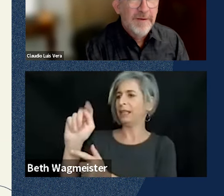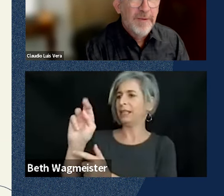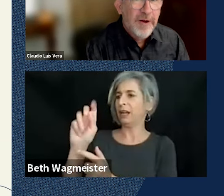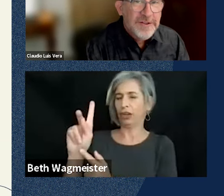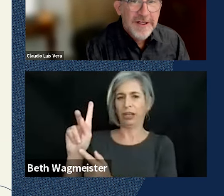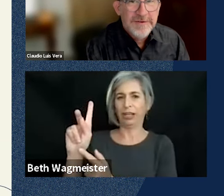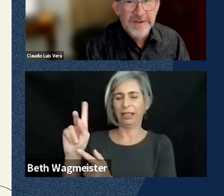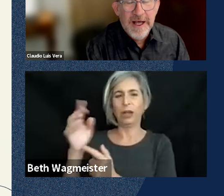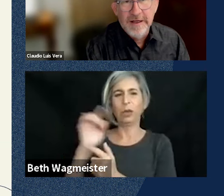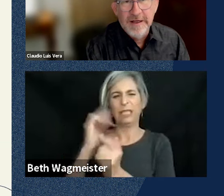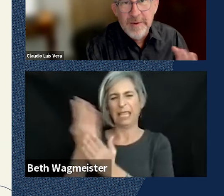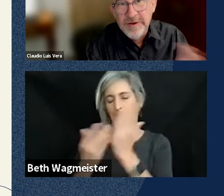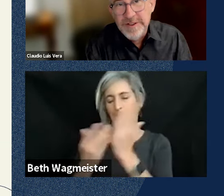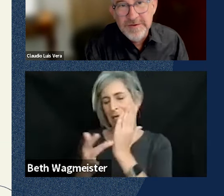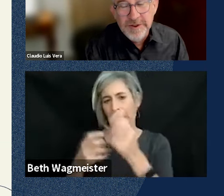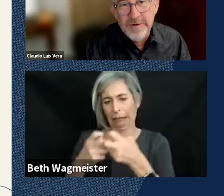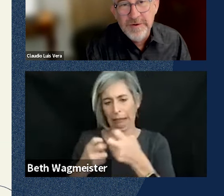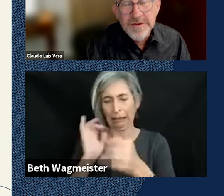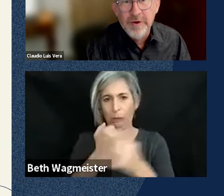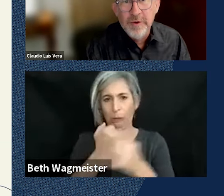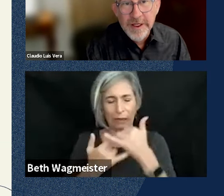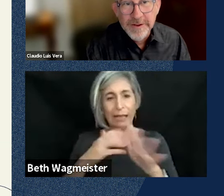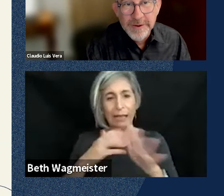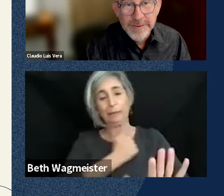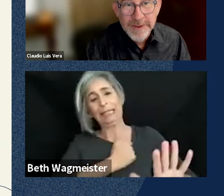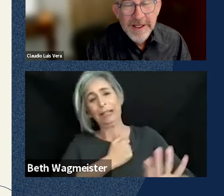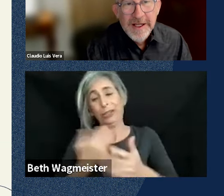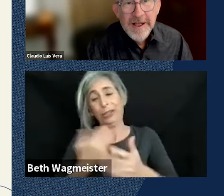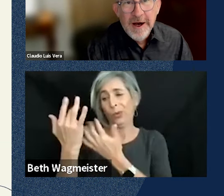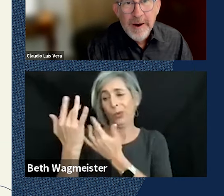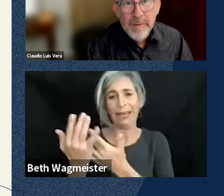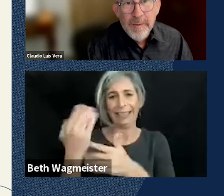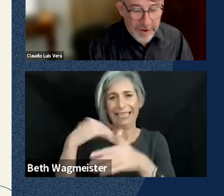And I apologize for that. And I apologize for you folks having to wait a little bit.